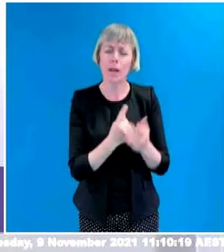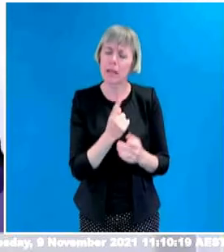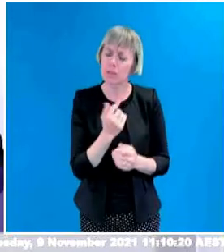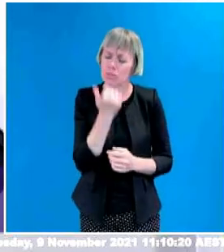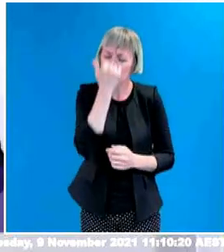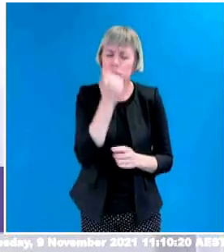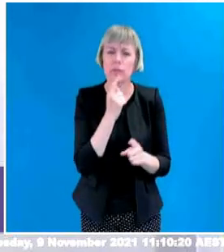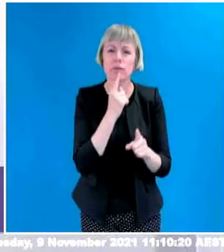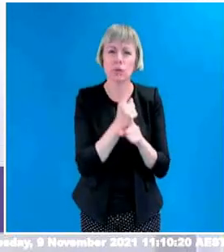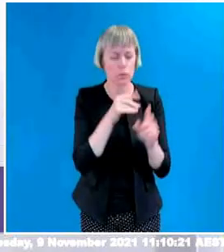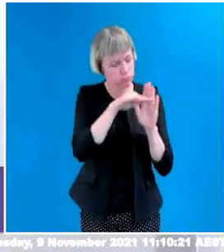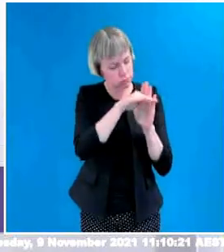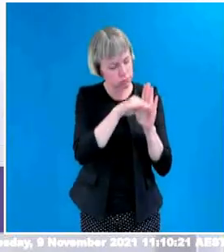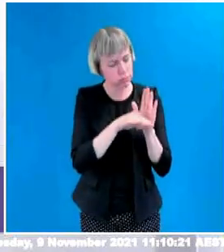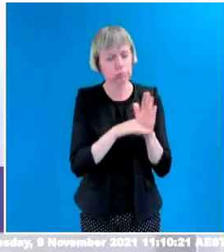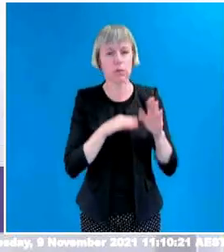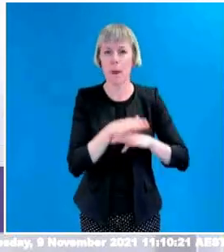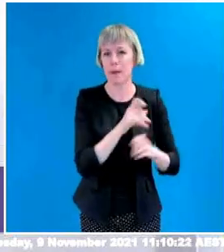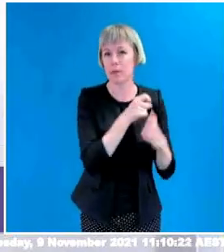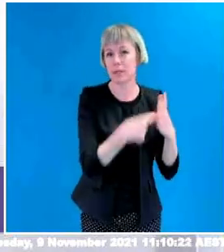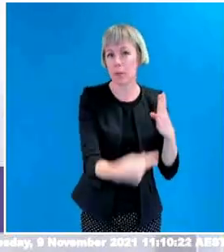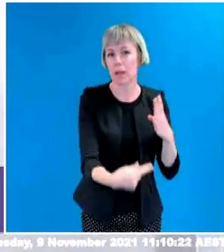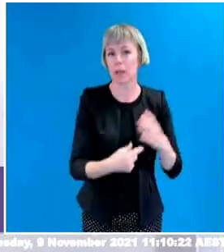The Guiding Principles haven't, for example, incorporated some